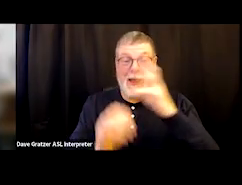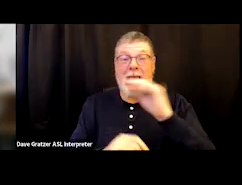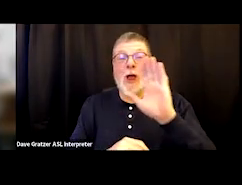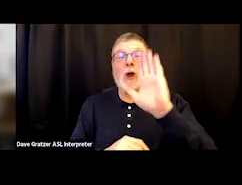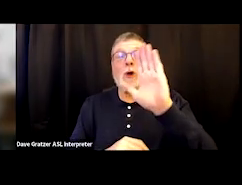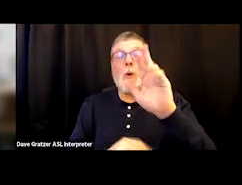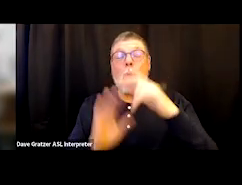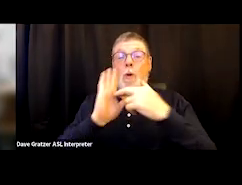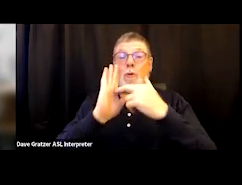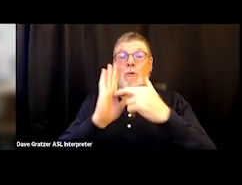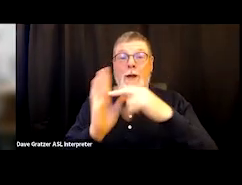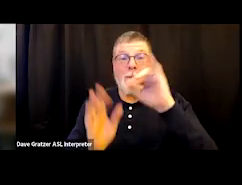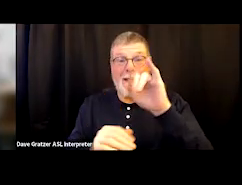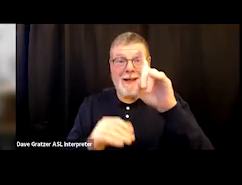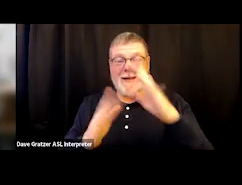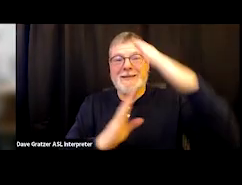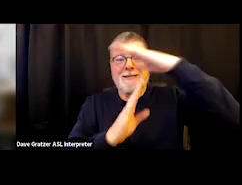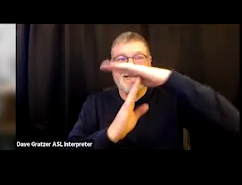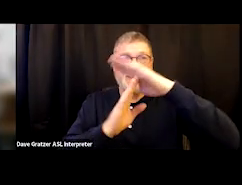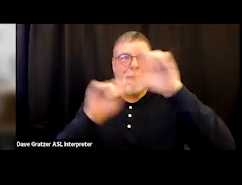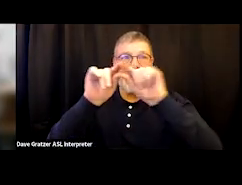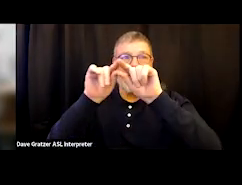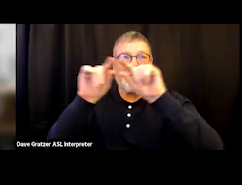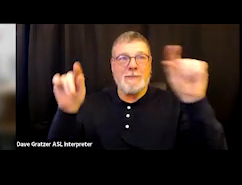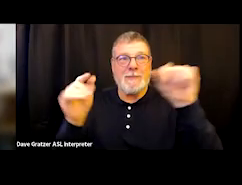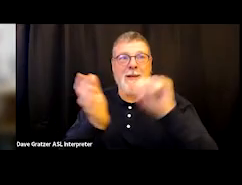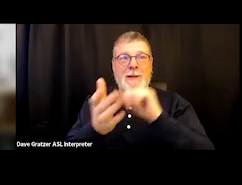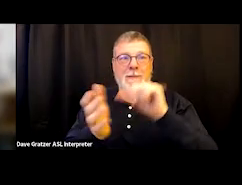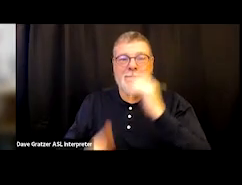go on top of the form starting on page four.